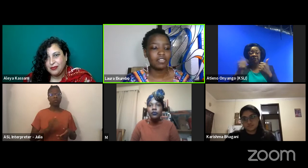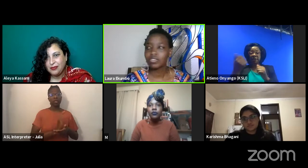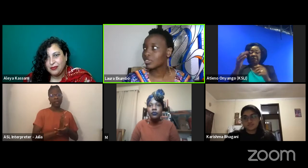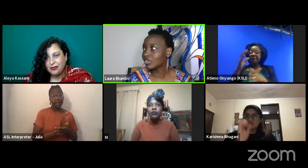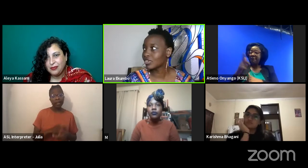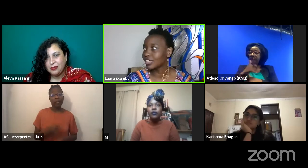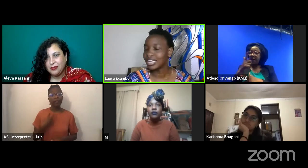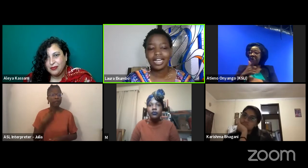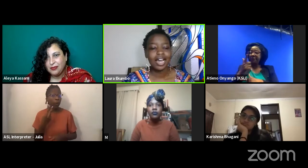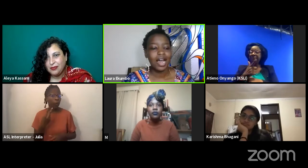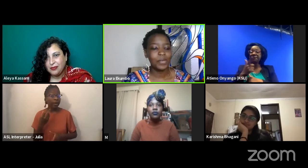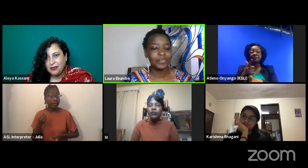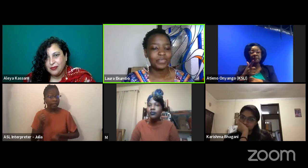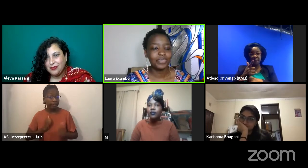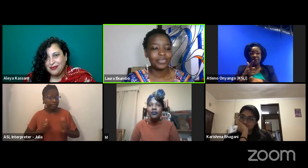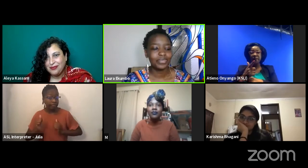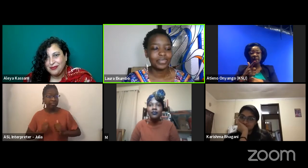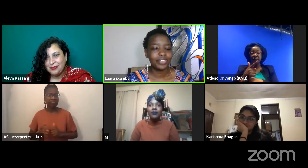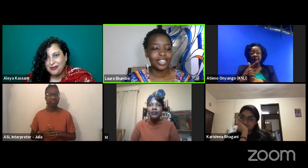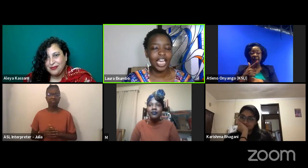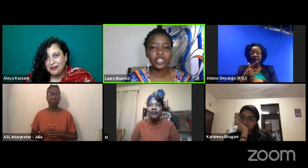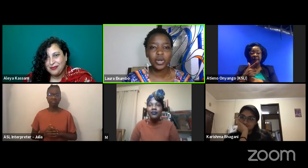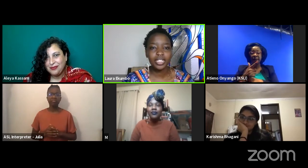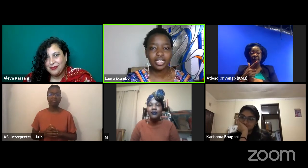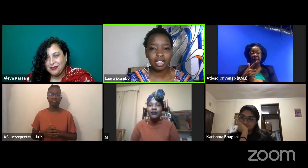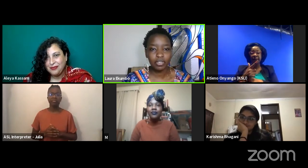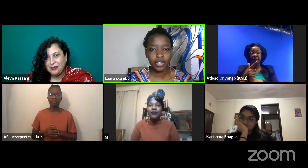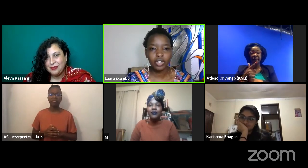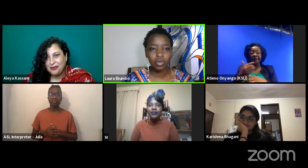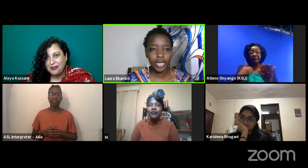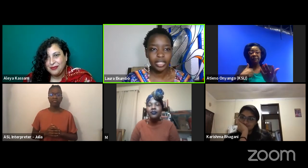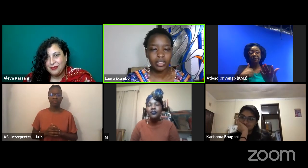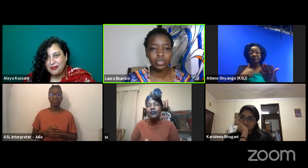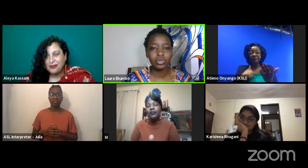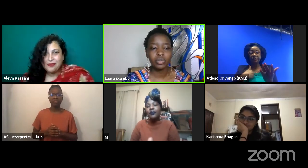I enjoyed discovering new ways to become new people